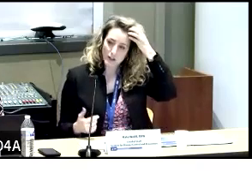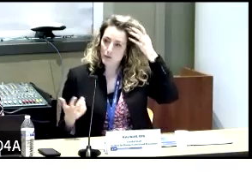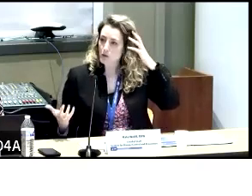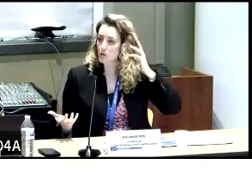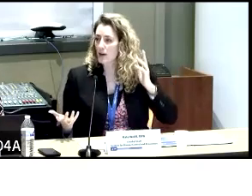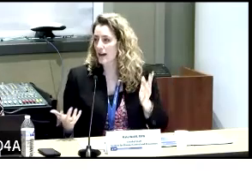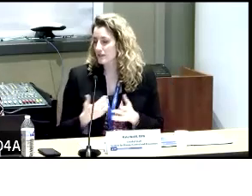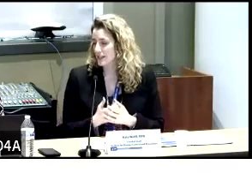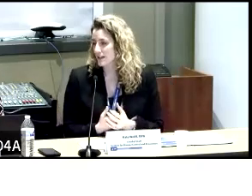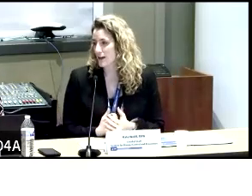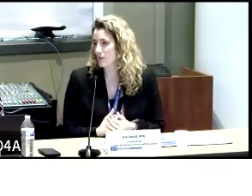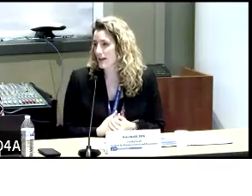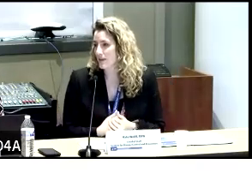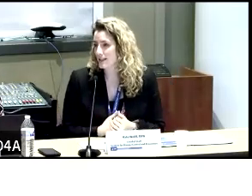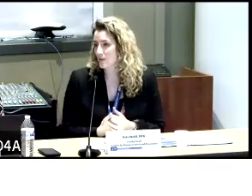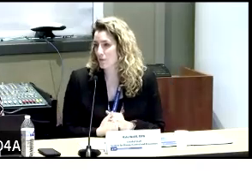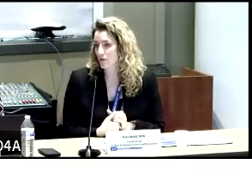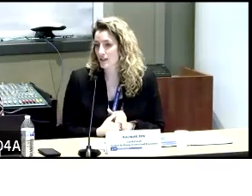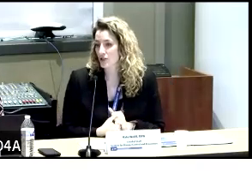You know, you have seen that we made some improvements